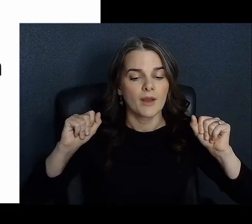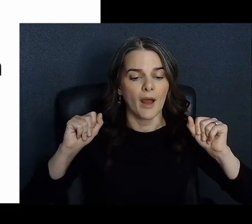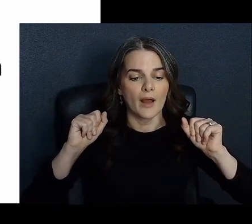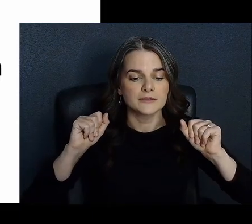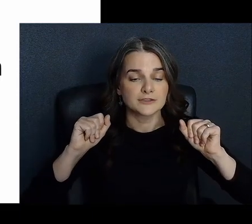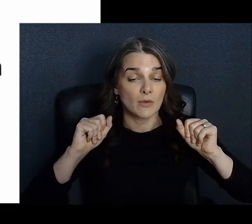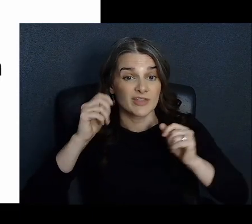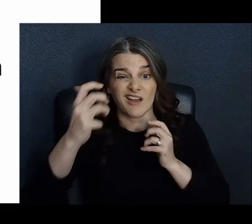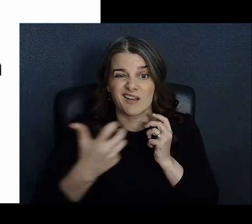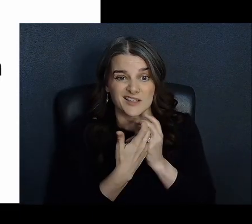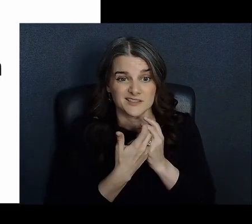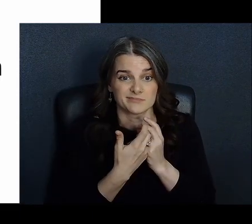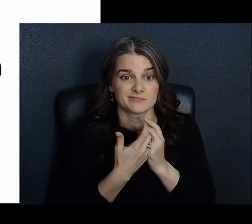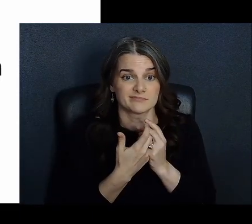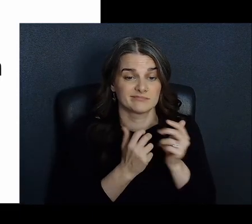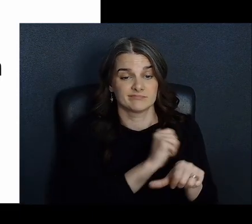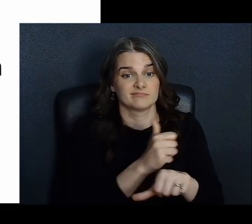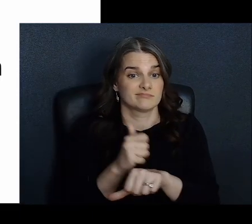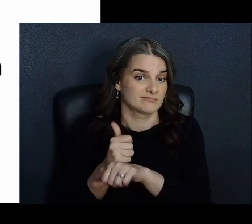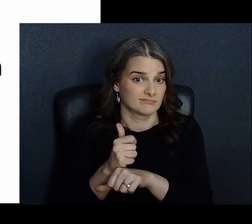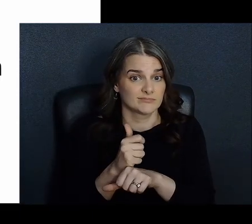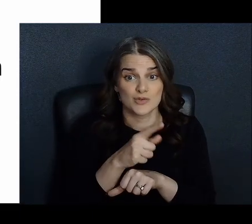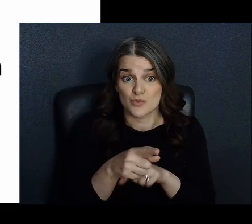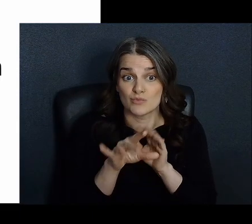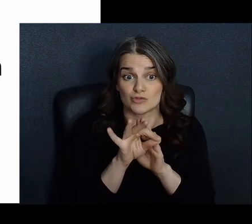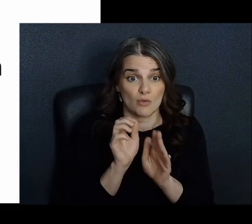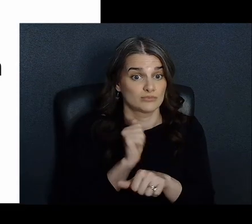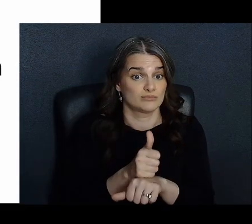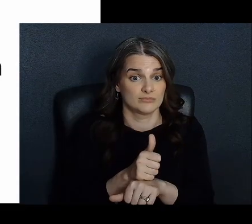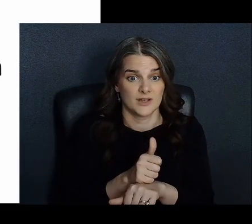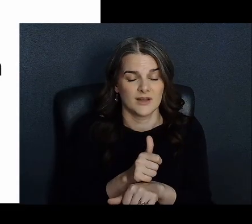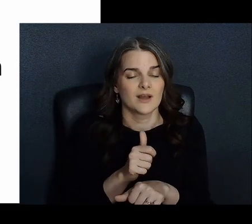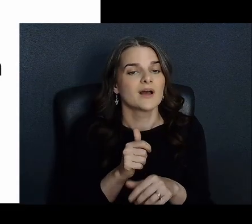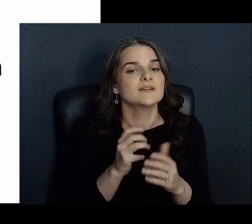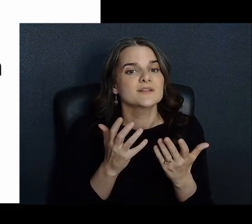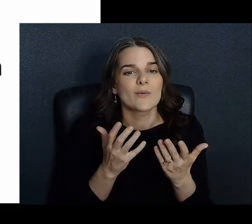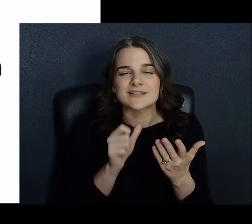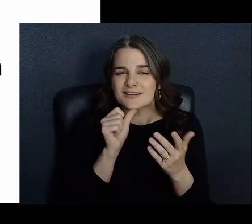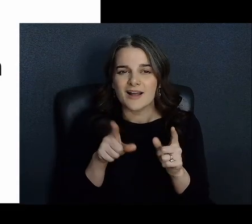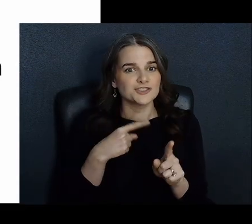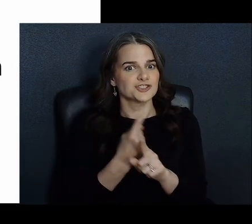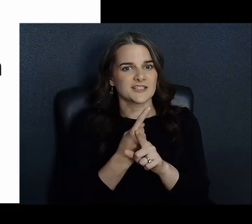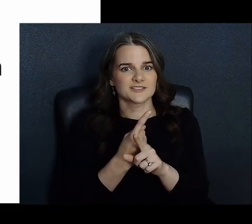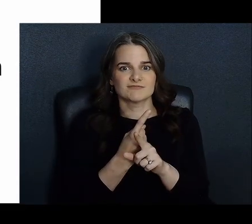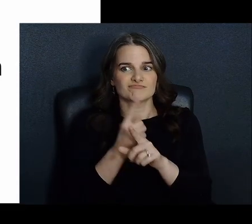setting that you chose. So that's a gesture command. So it's not just tapping once on what you